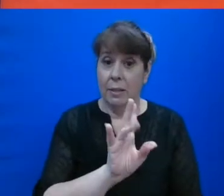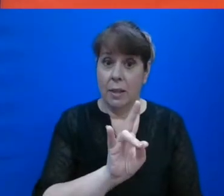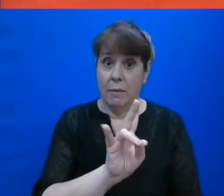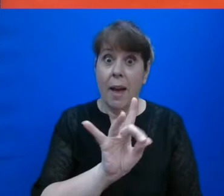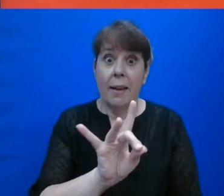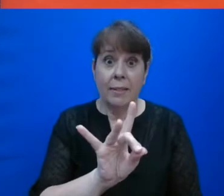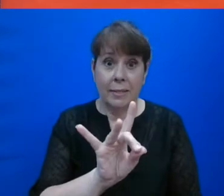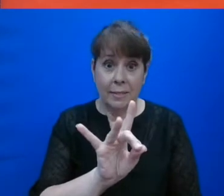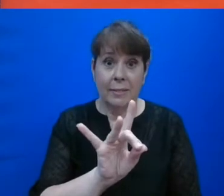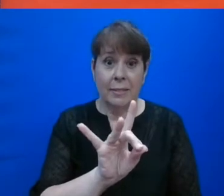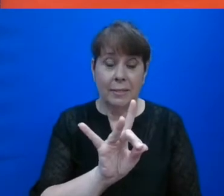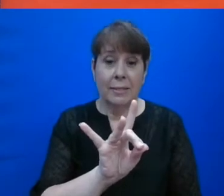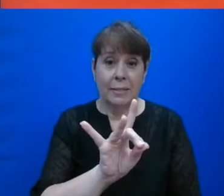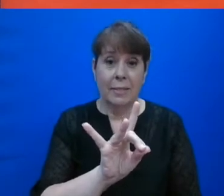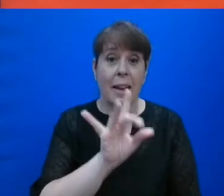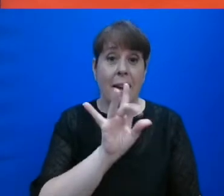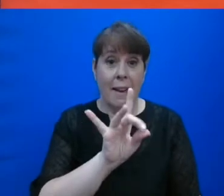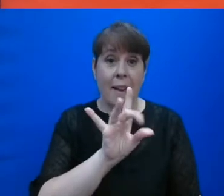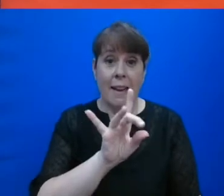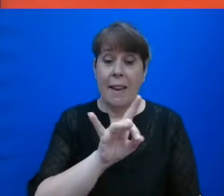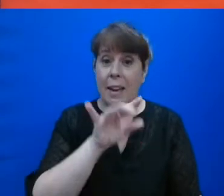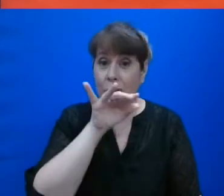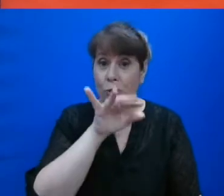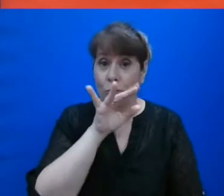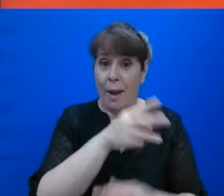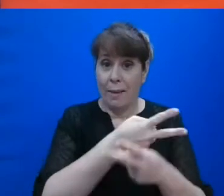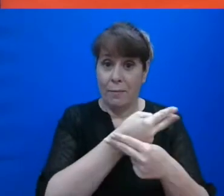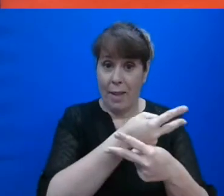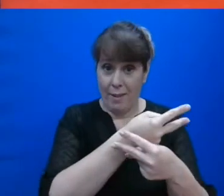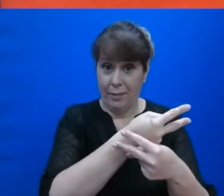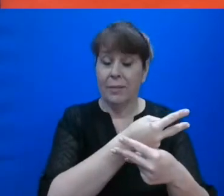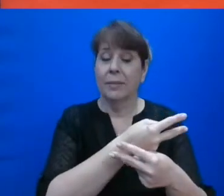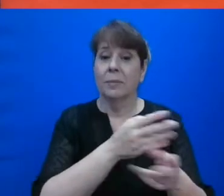EIGHT. THERE ARE EIGHT DRAGONFLIES IN OUR JAR. NOW,